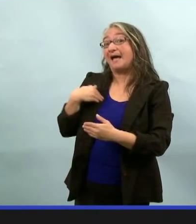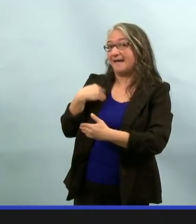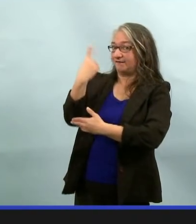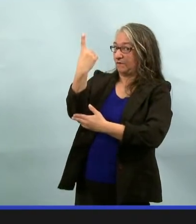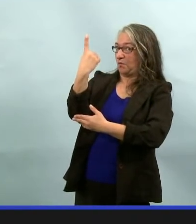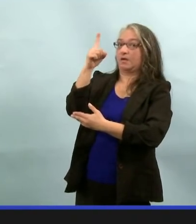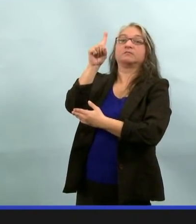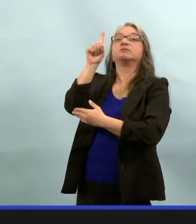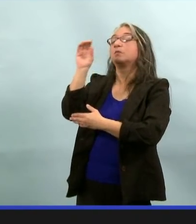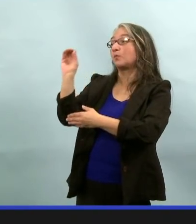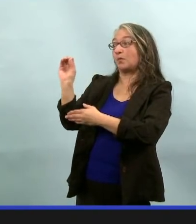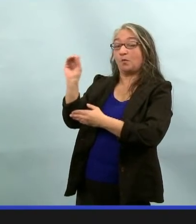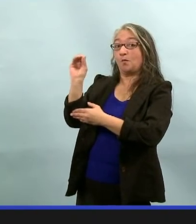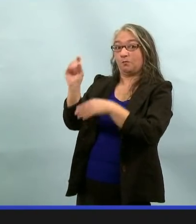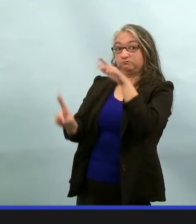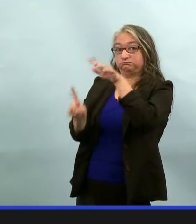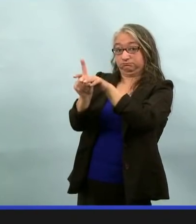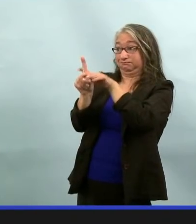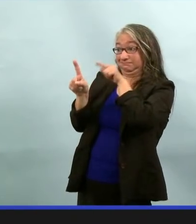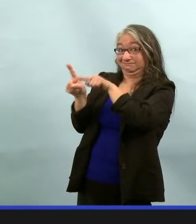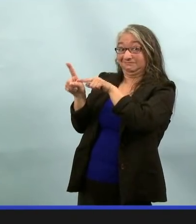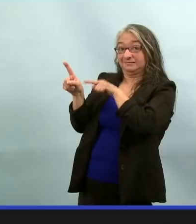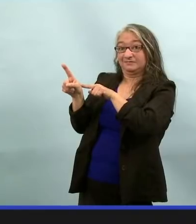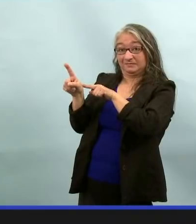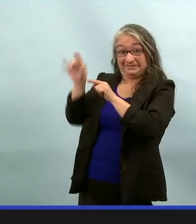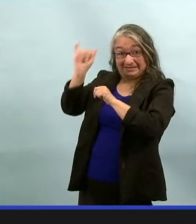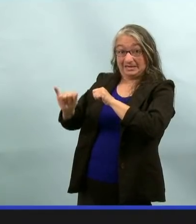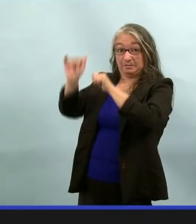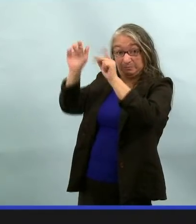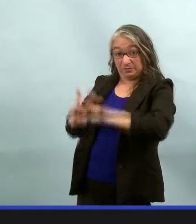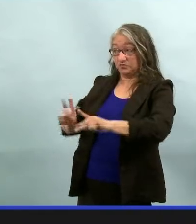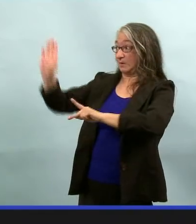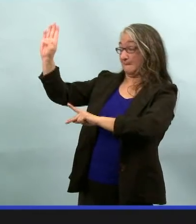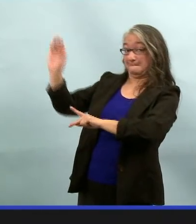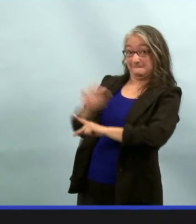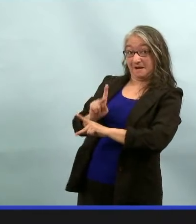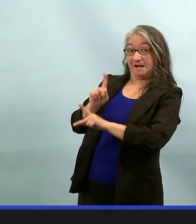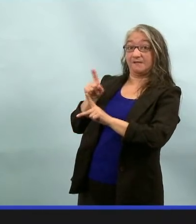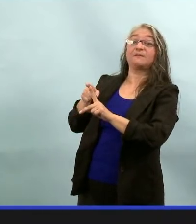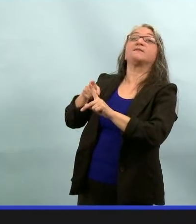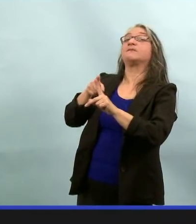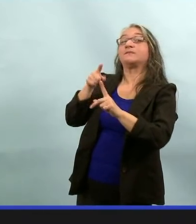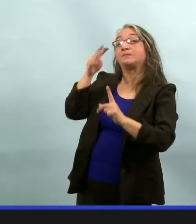person returned to manitoba we don't know when they tested positive we don't know how long they